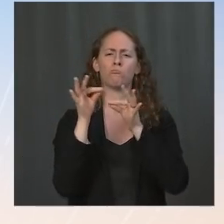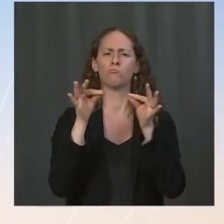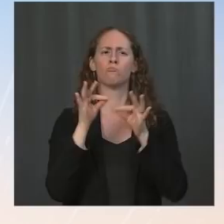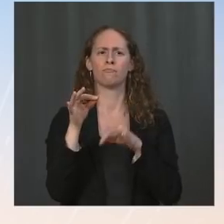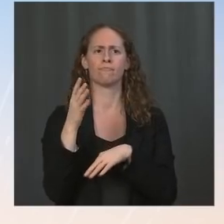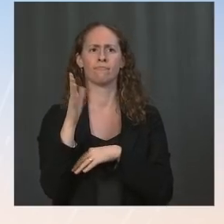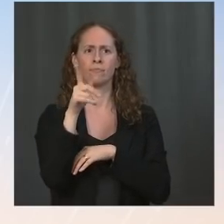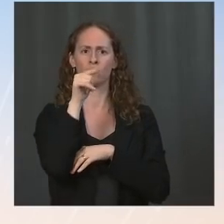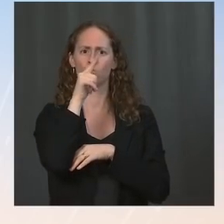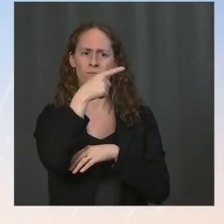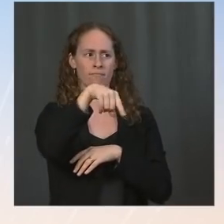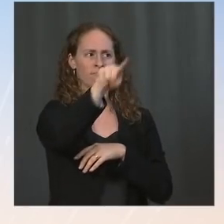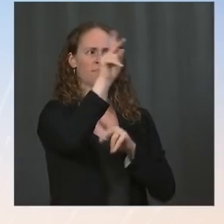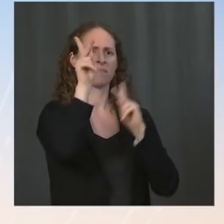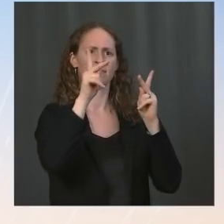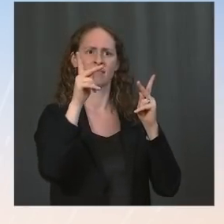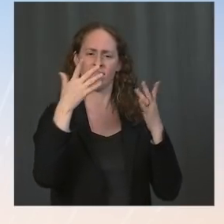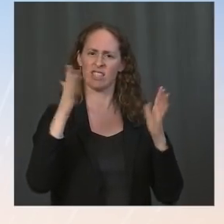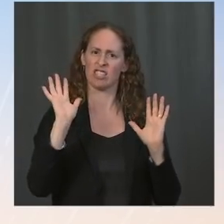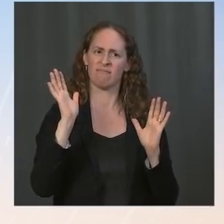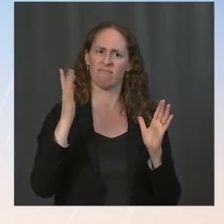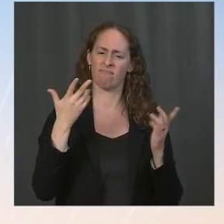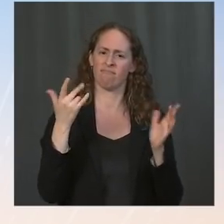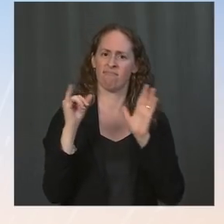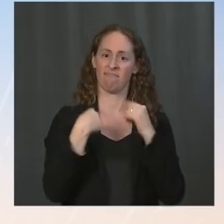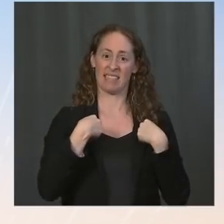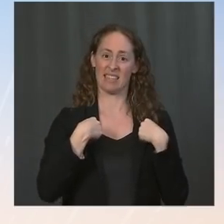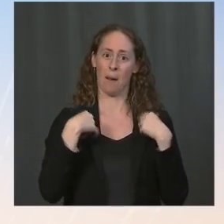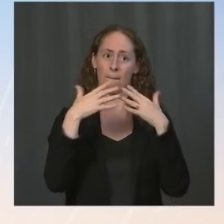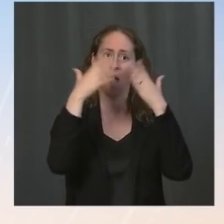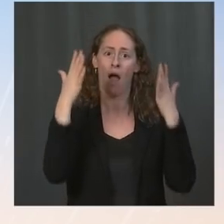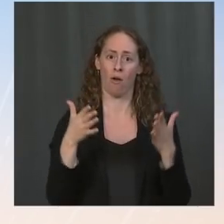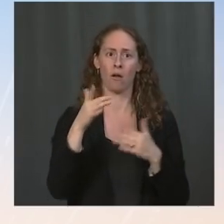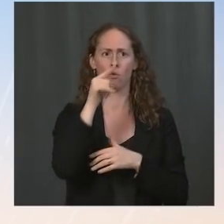considering leaving the country since August 14th, we have thus far received confirmation